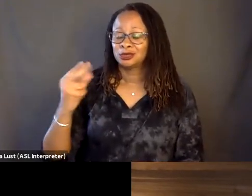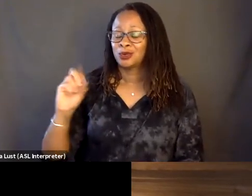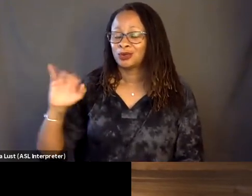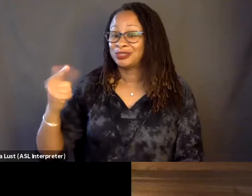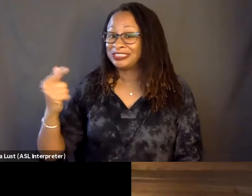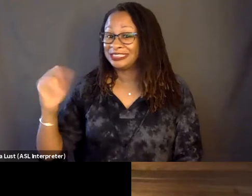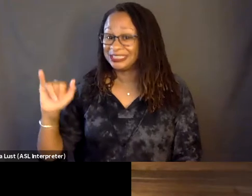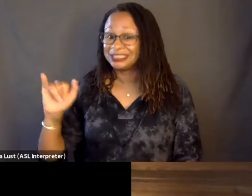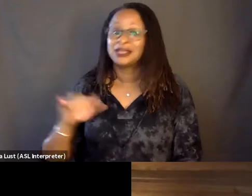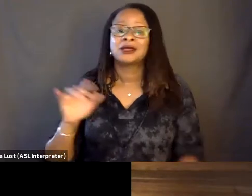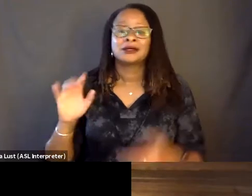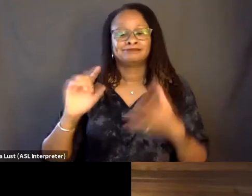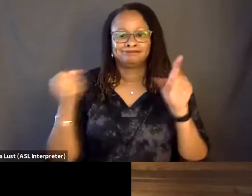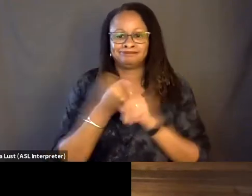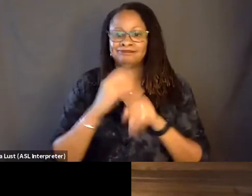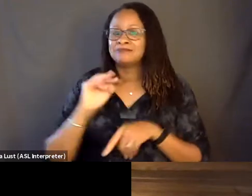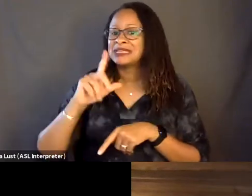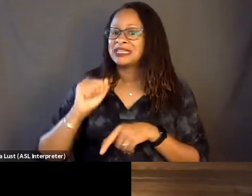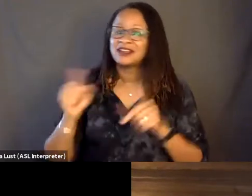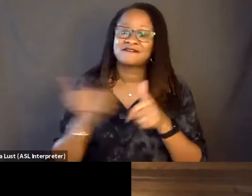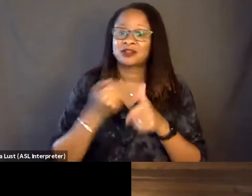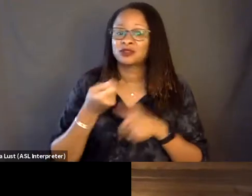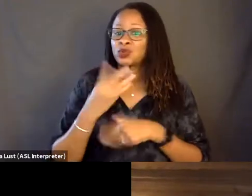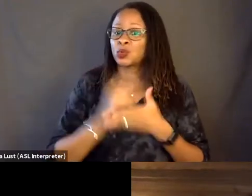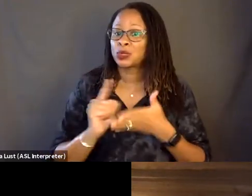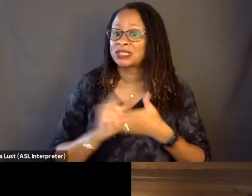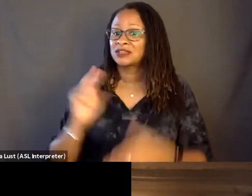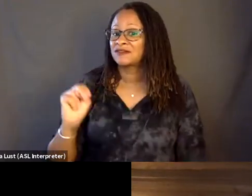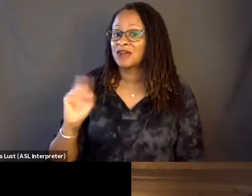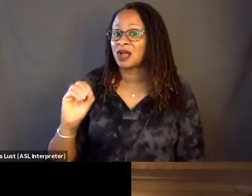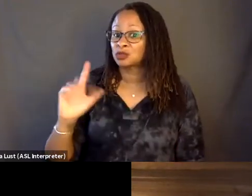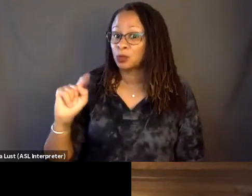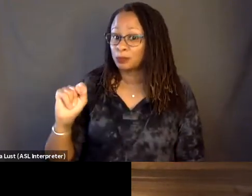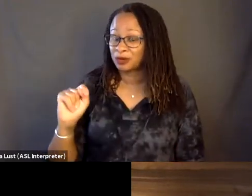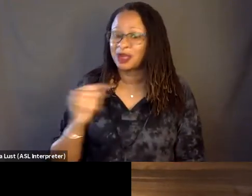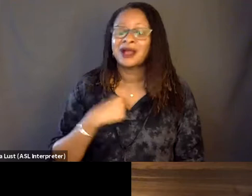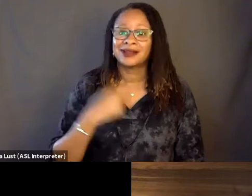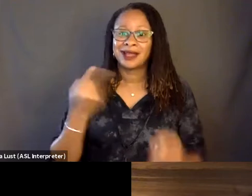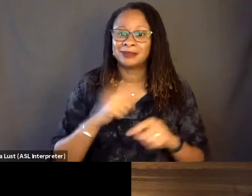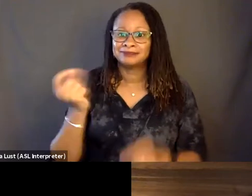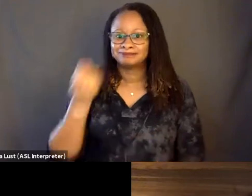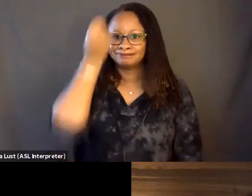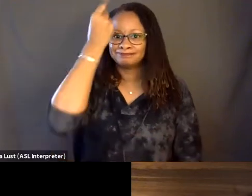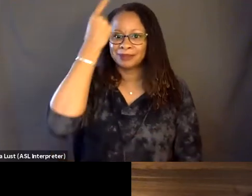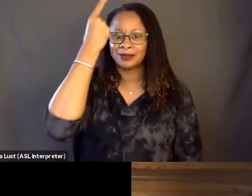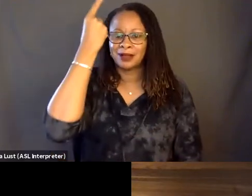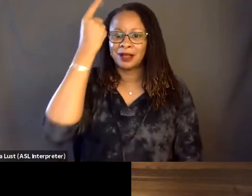weeks of October, the light bulb kind of went off in my head. And I said, oh, wow.